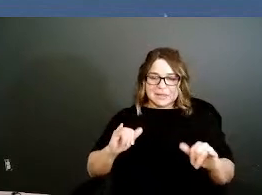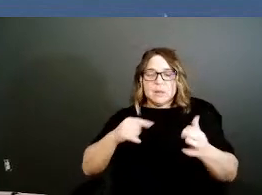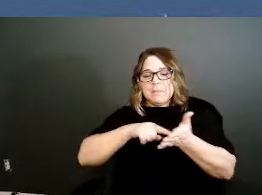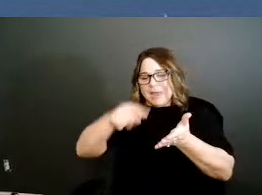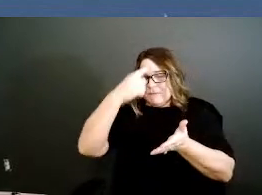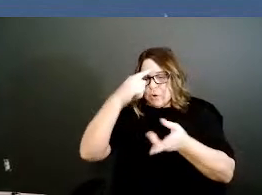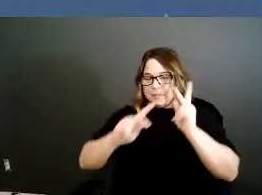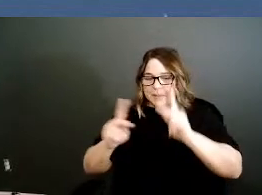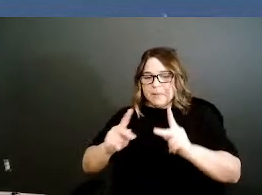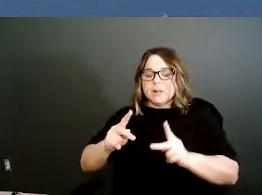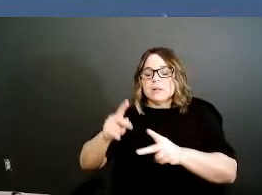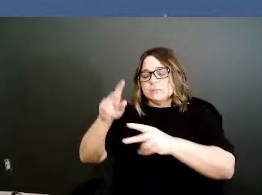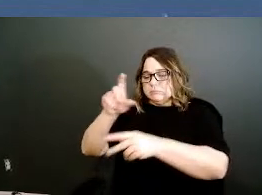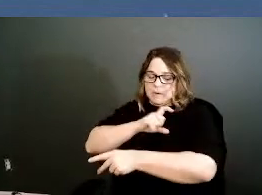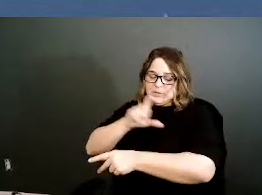IN THE NAME OF SAFETY.